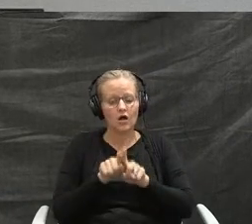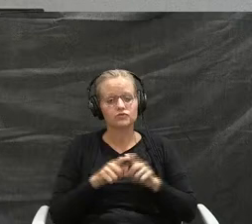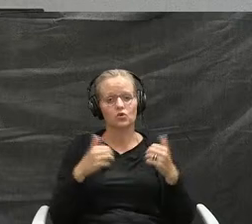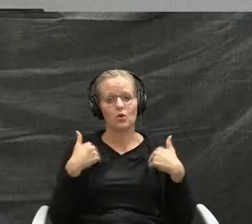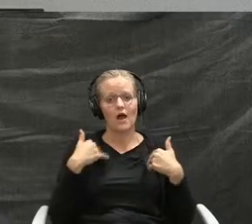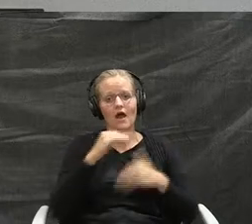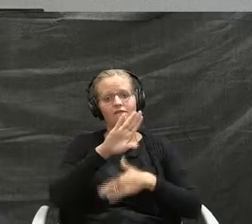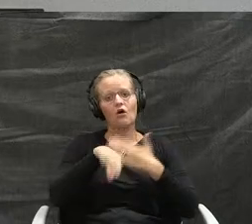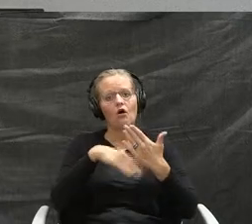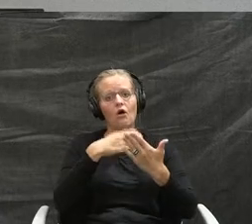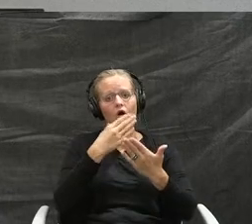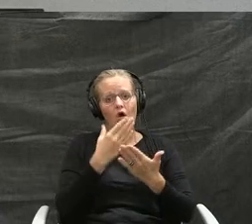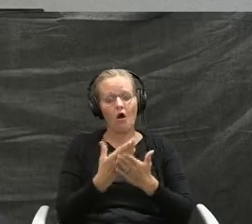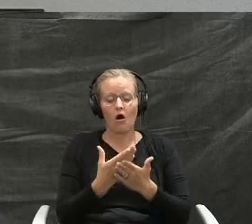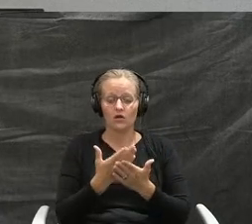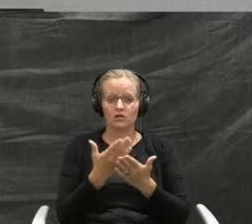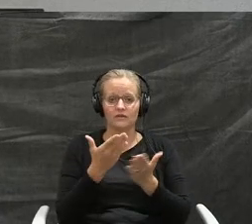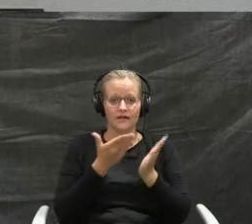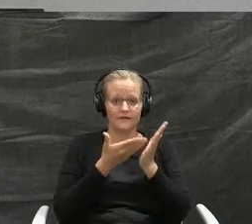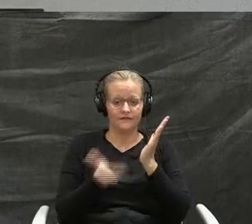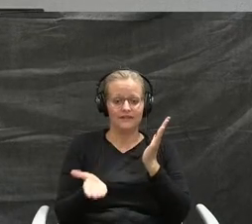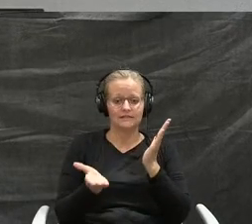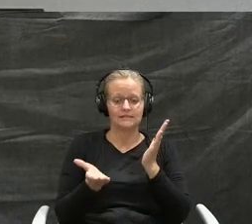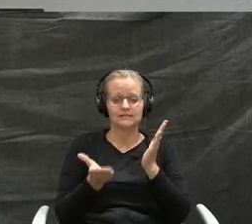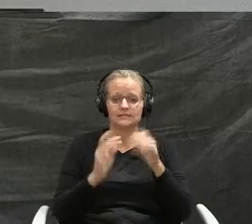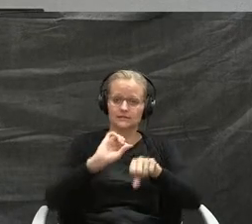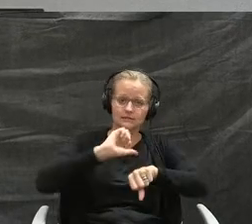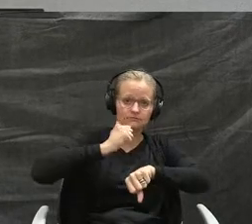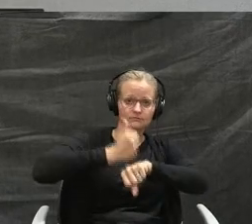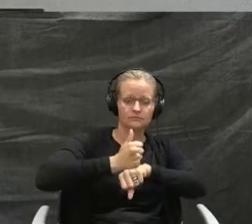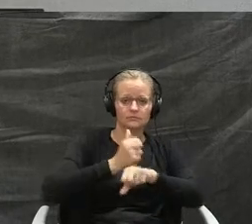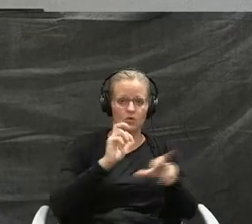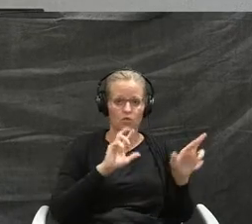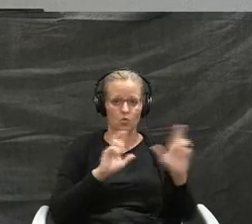that Annie lumbar Benson talked about to have dealing